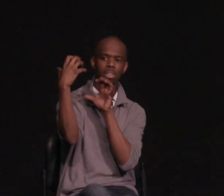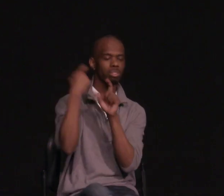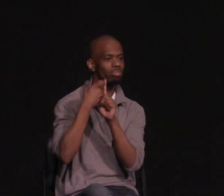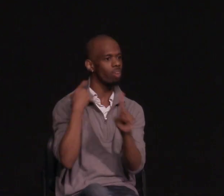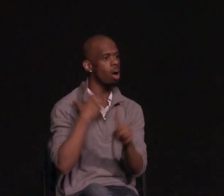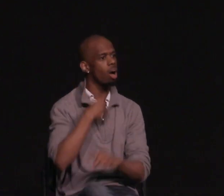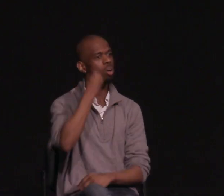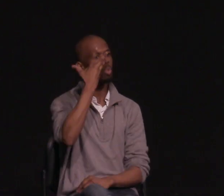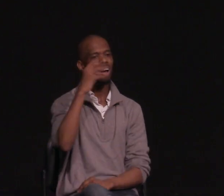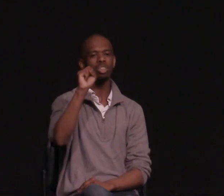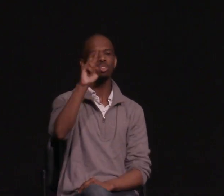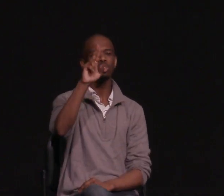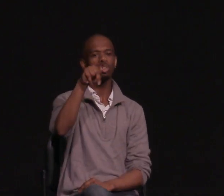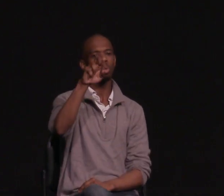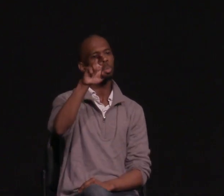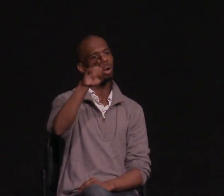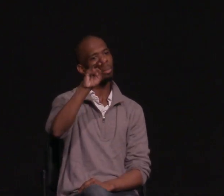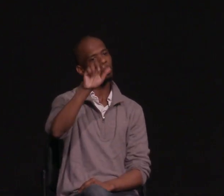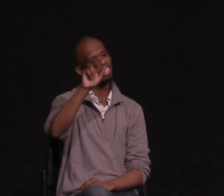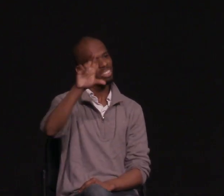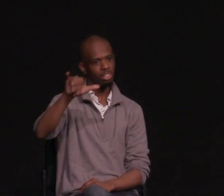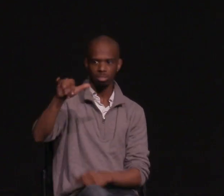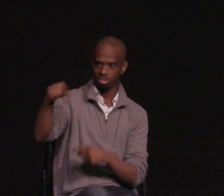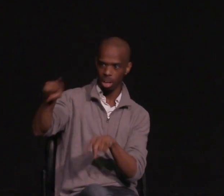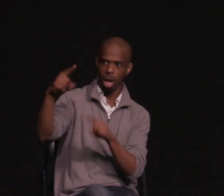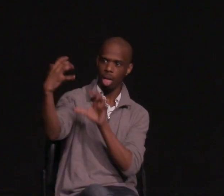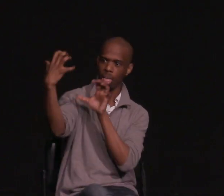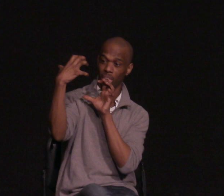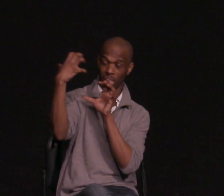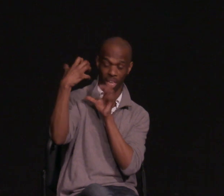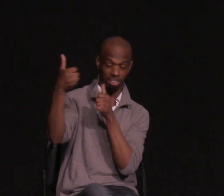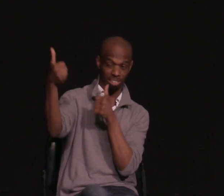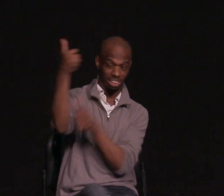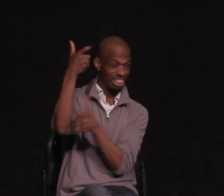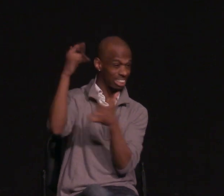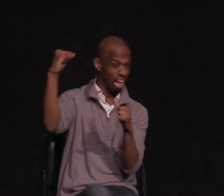I don't know if you all heard about this big story that was in the news in February.